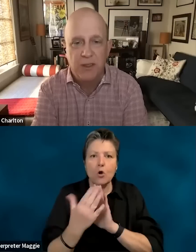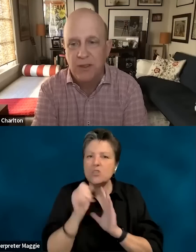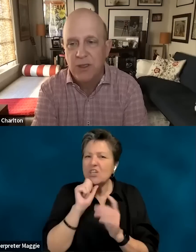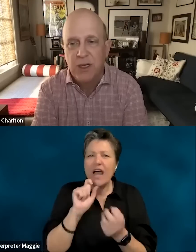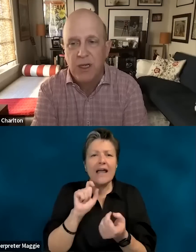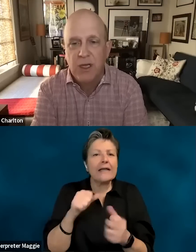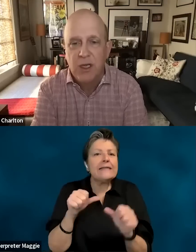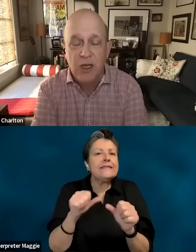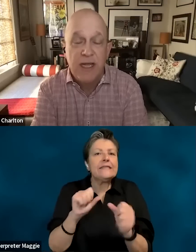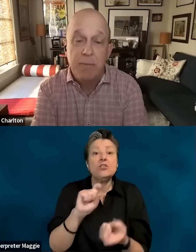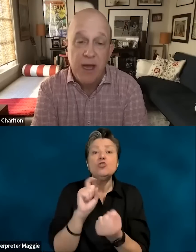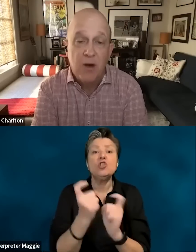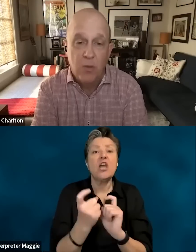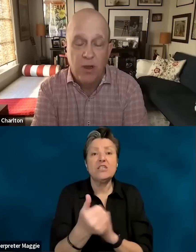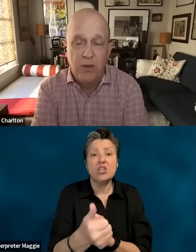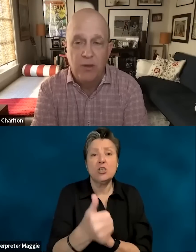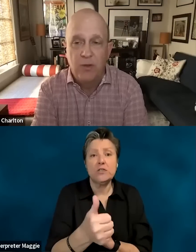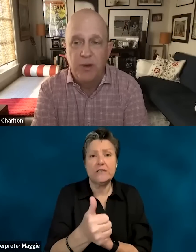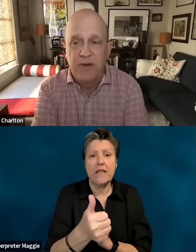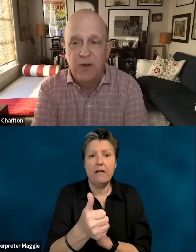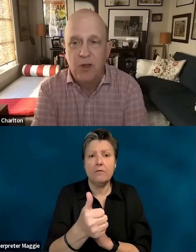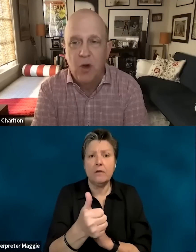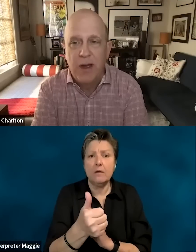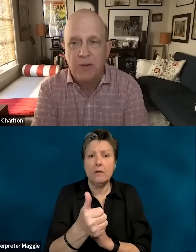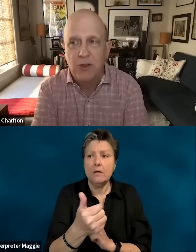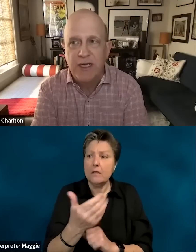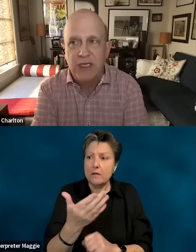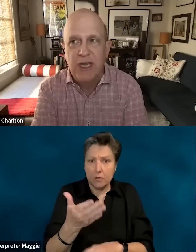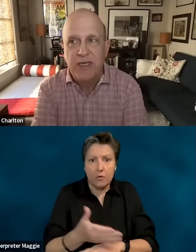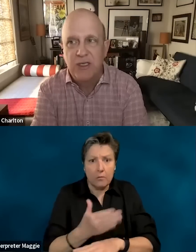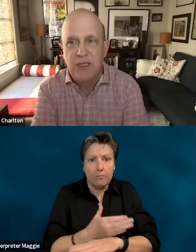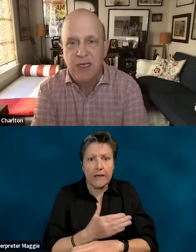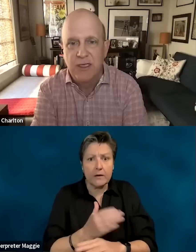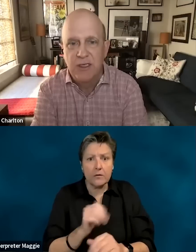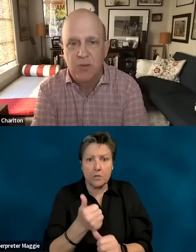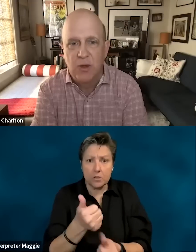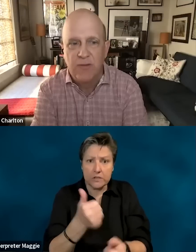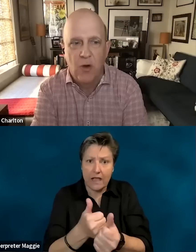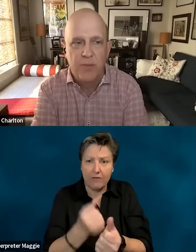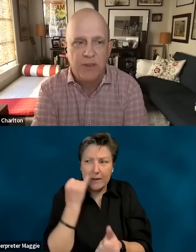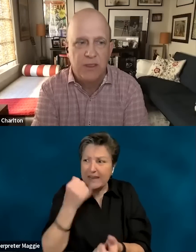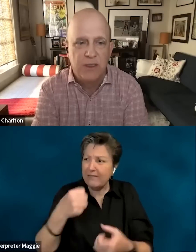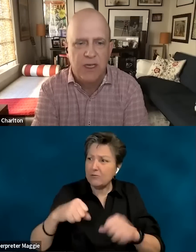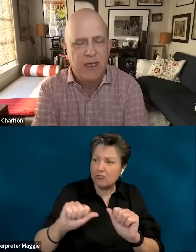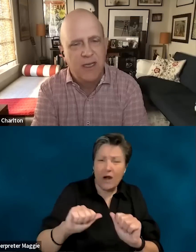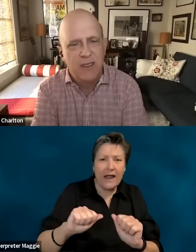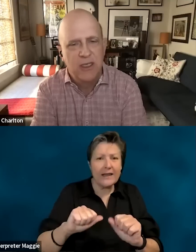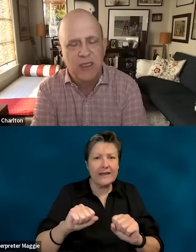because you can get better at what you do, but if you go out and try to change things when you've already been success,